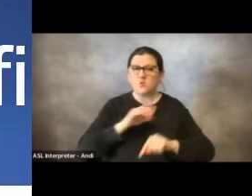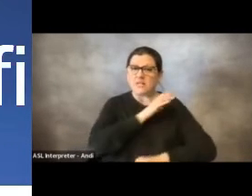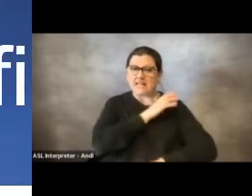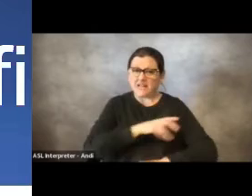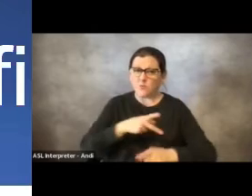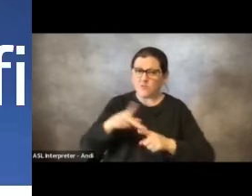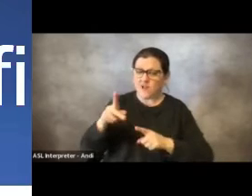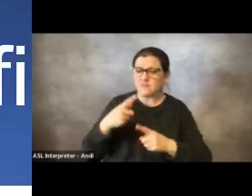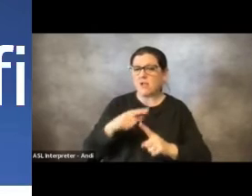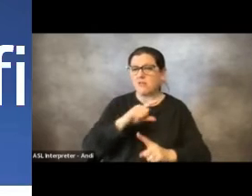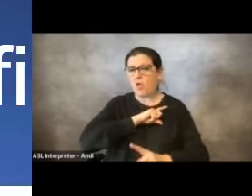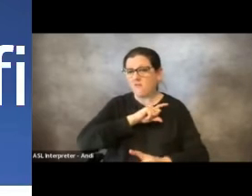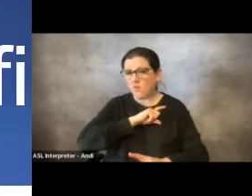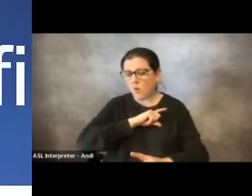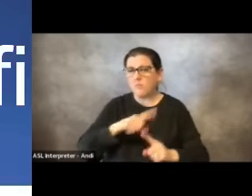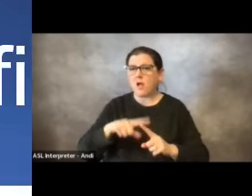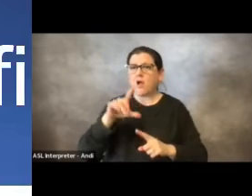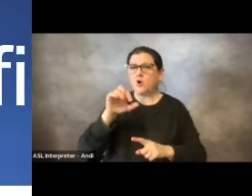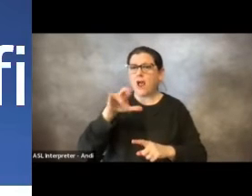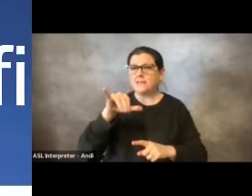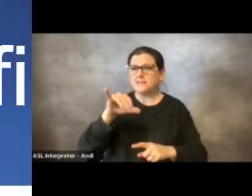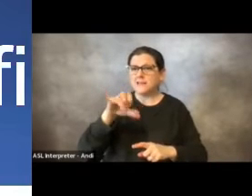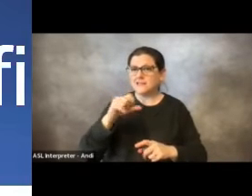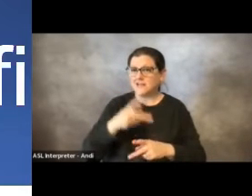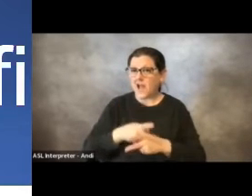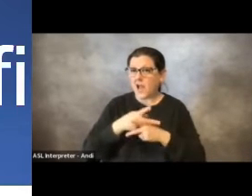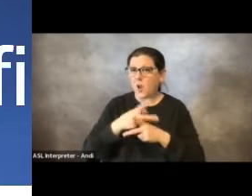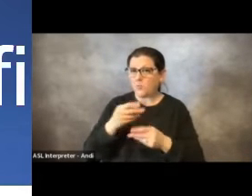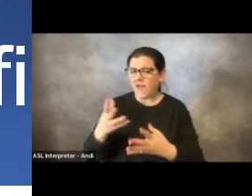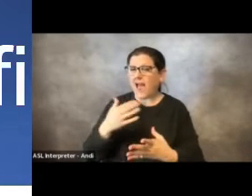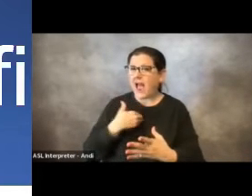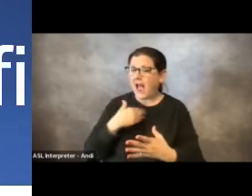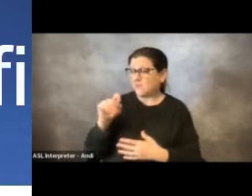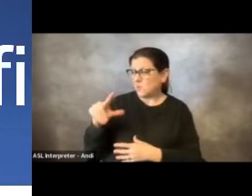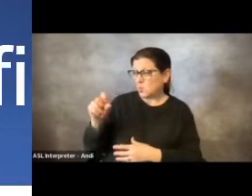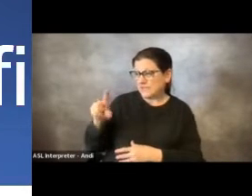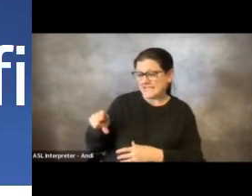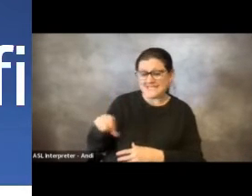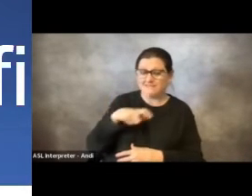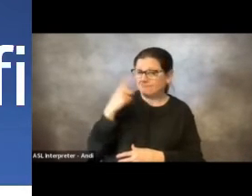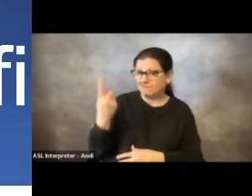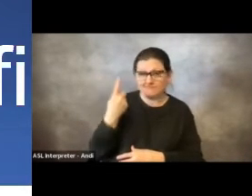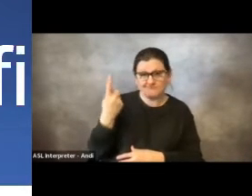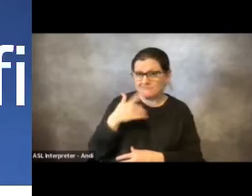enforcement in the crisis care providers don't necessarily have the tools in their toolbox to effectively interact with folks. And sometimes that can have